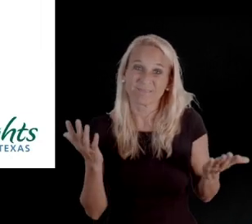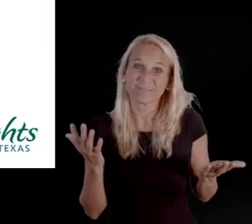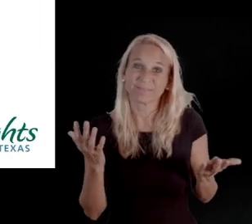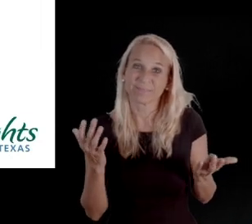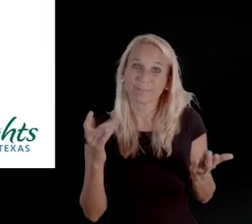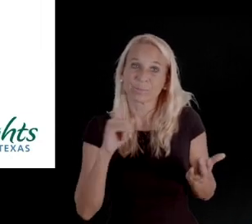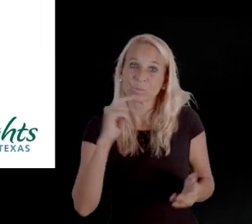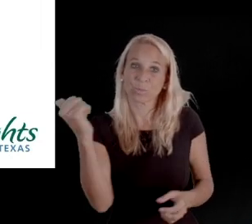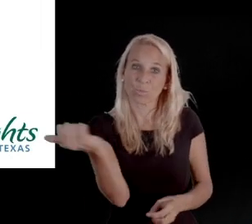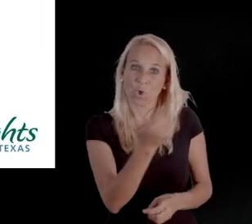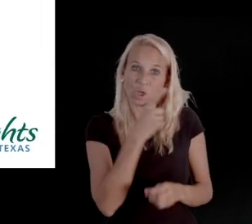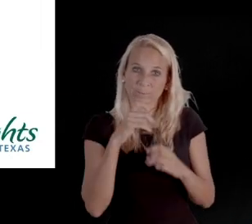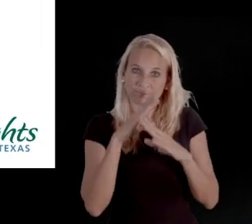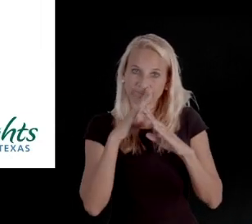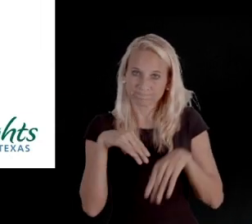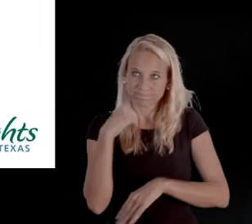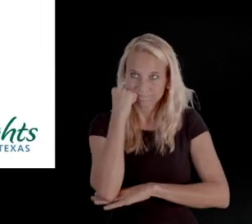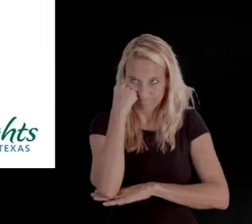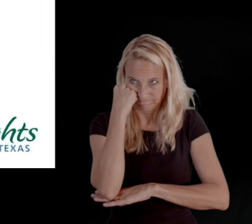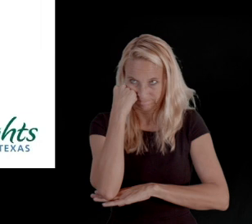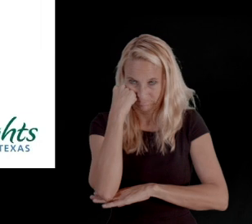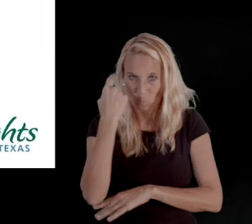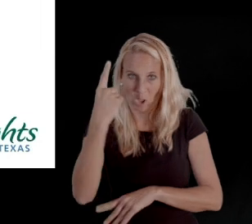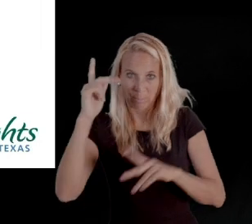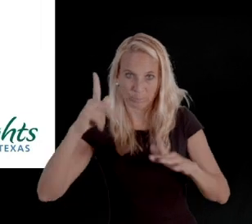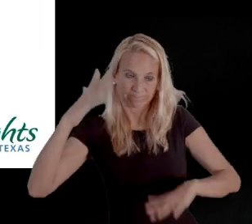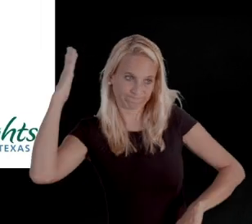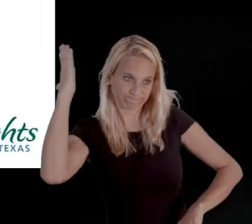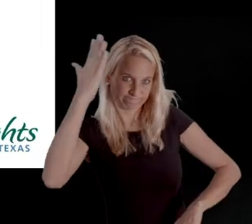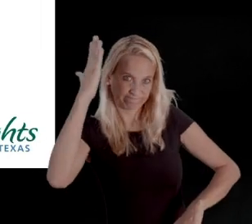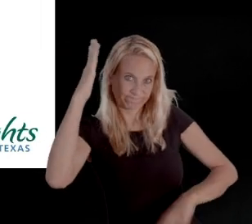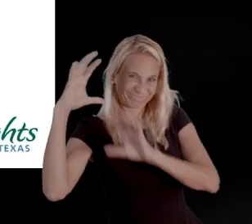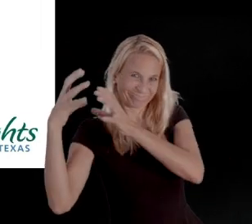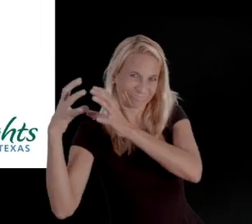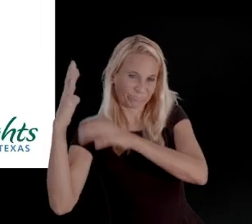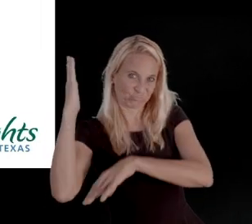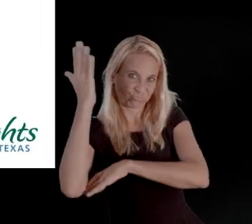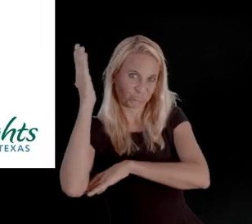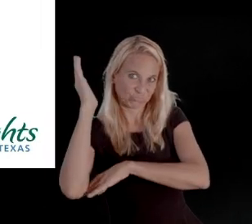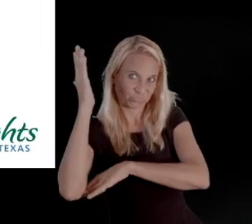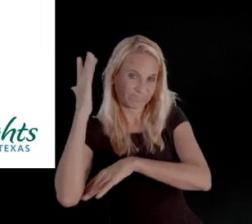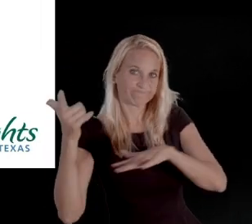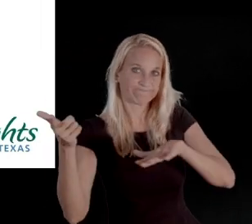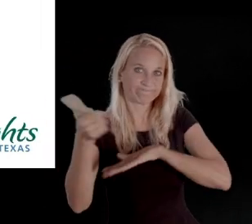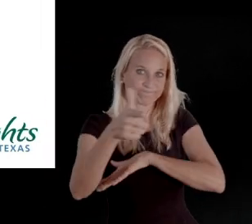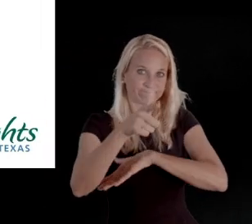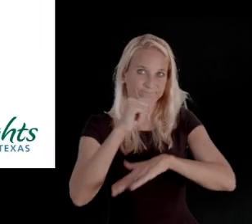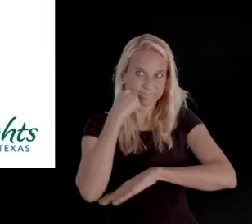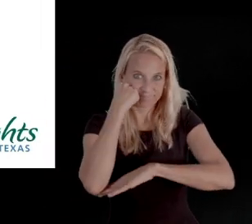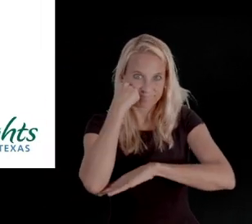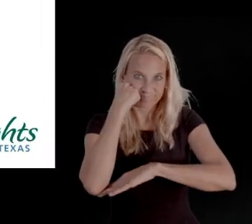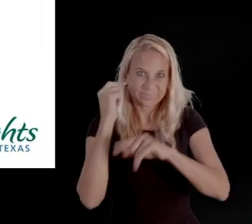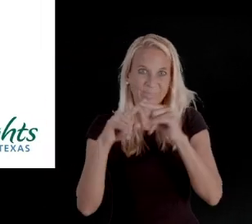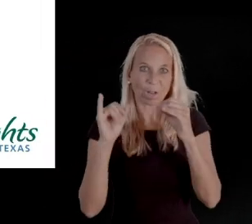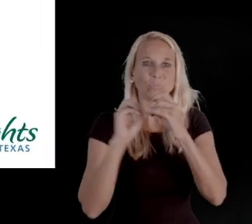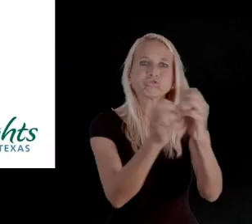So it's silenced by all parties when one party is presenting information. and when it comes to questions that you might